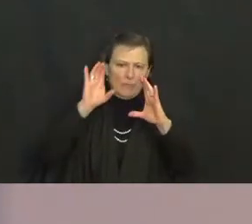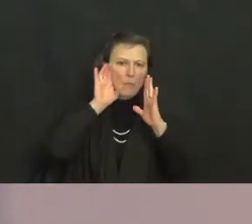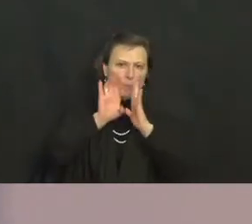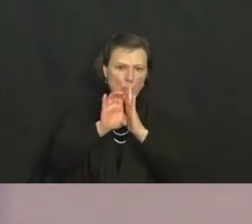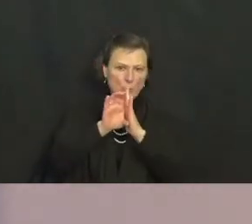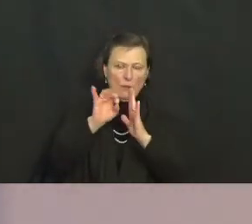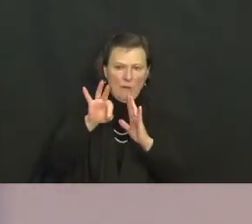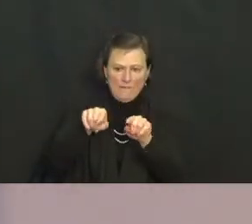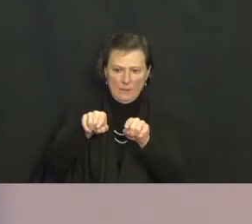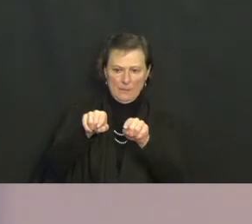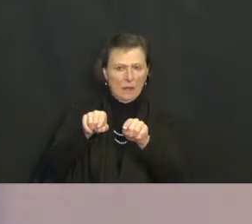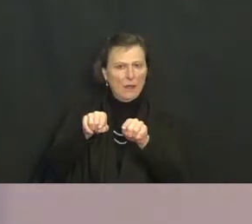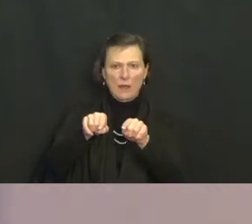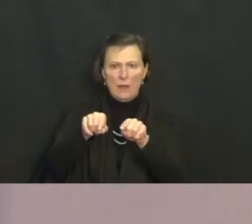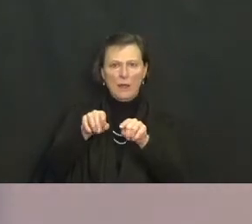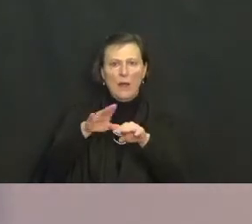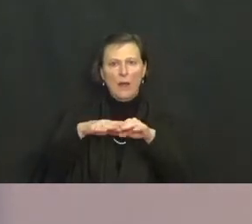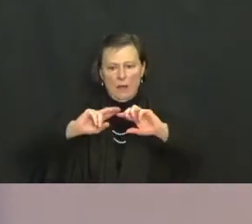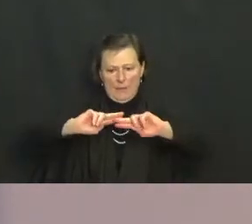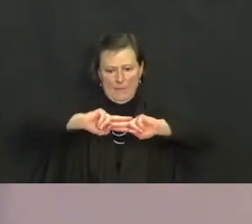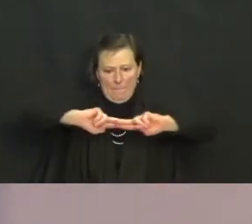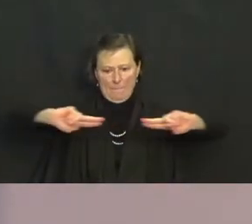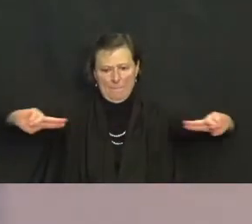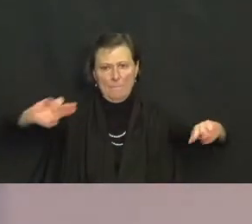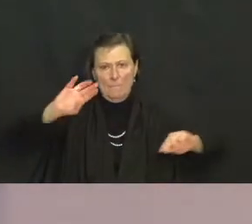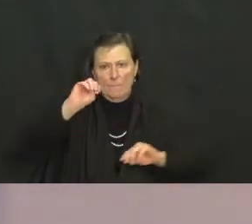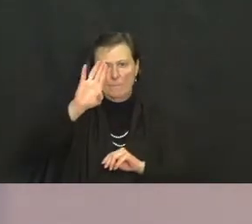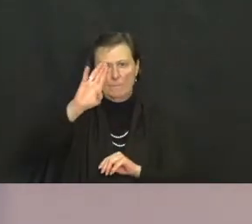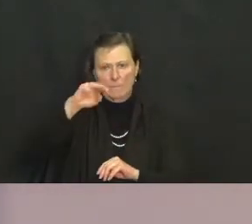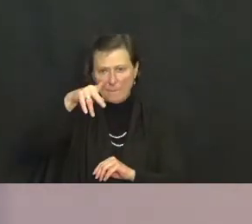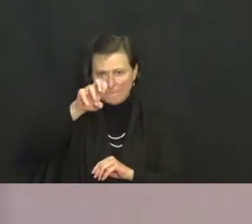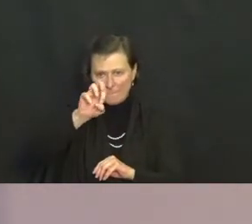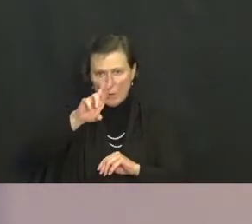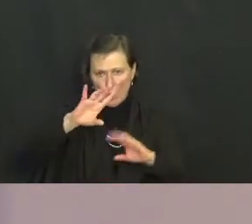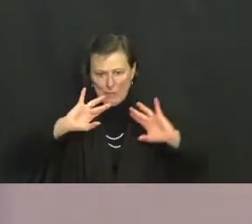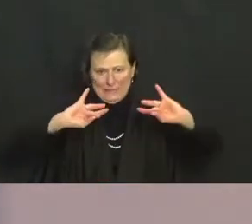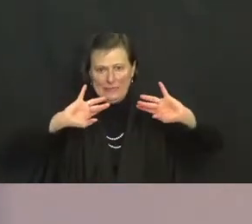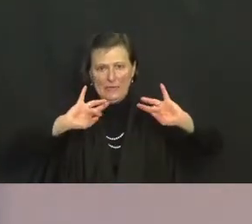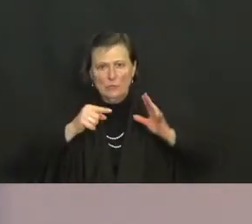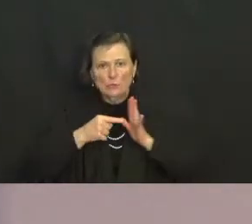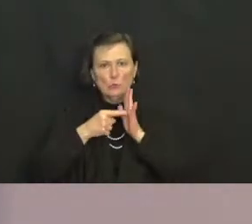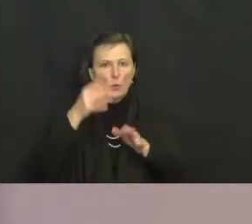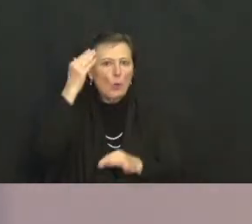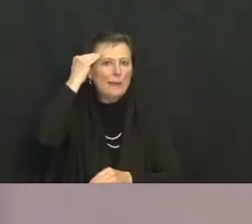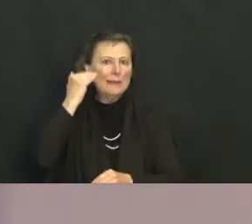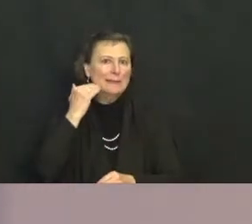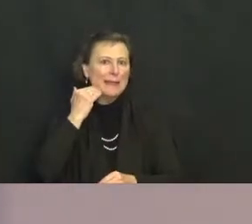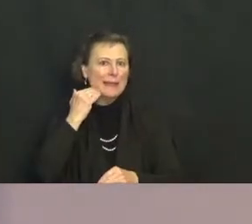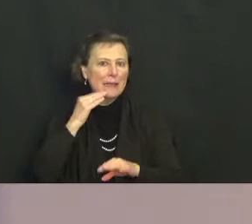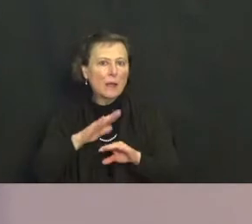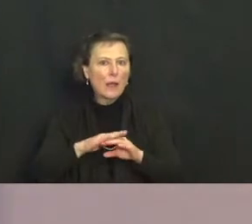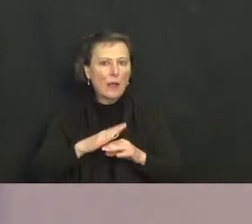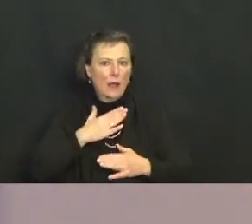It was on a bumper sticker that showed his head on the body of a rat.